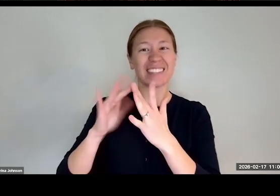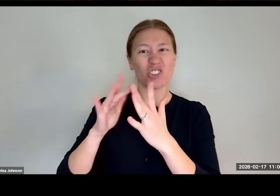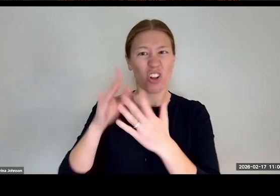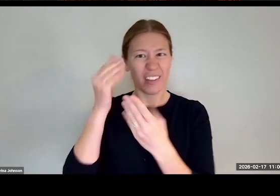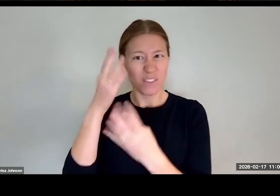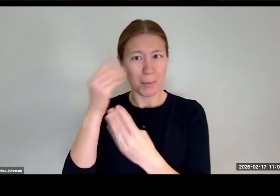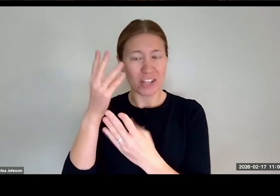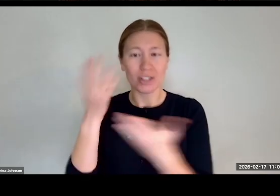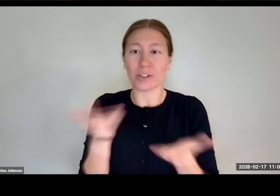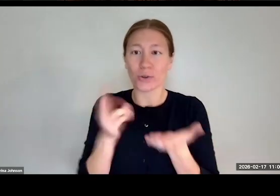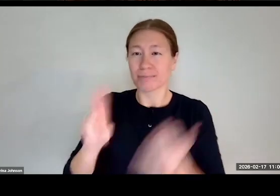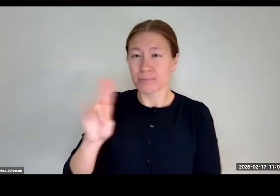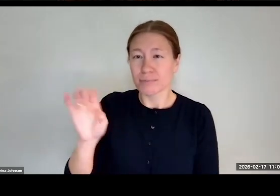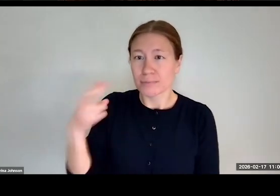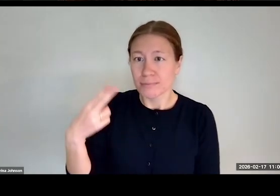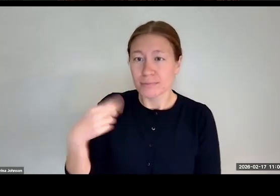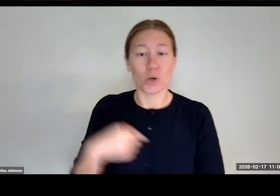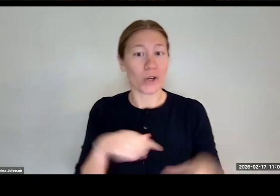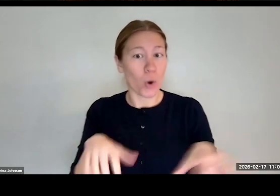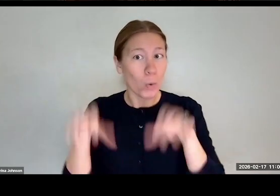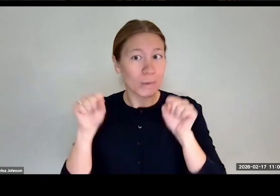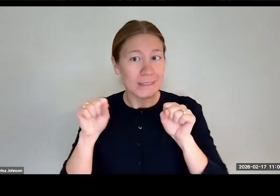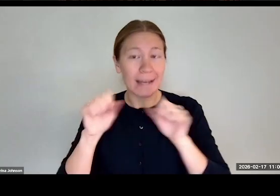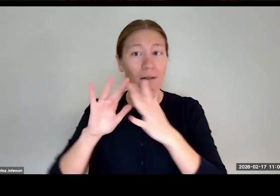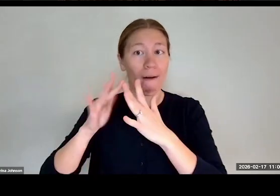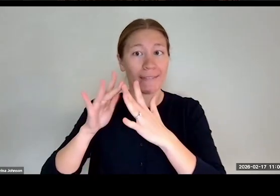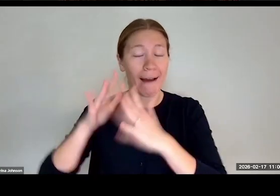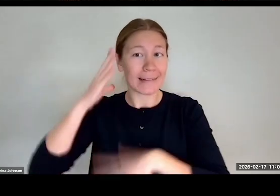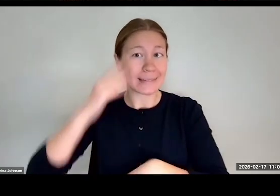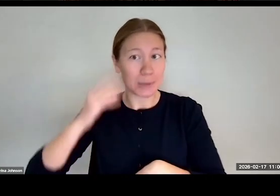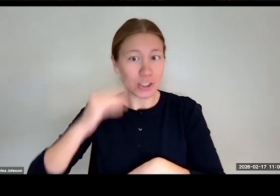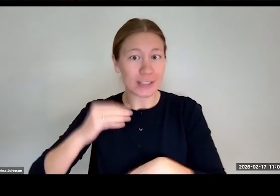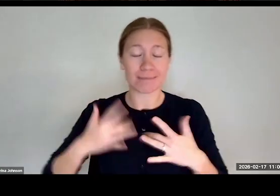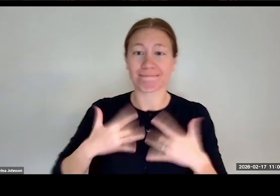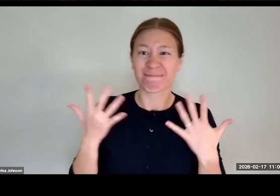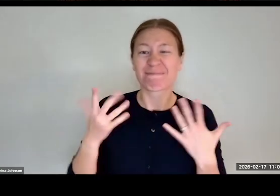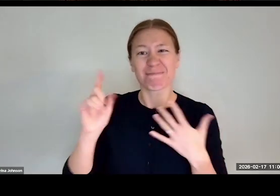university and when we're hosting digital experiences, that we make sure that those can be accessed by,